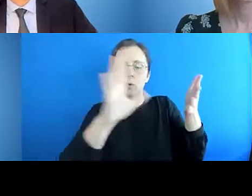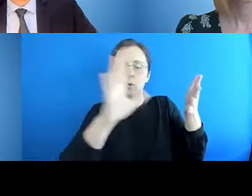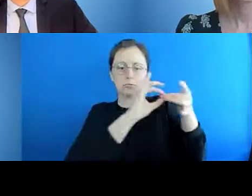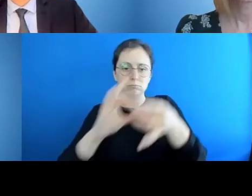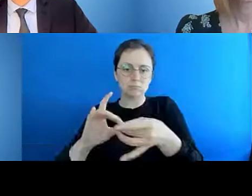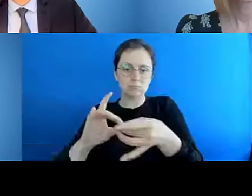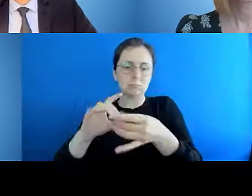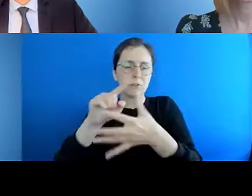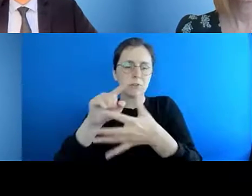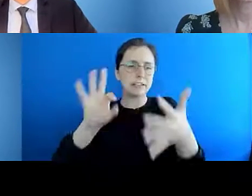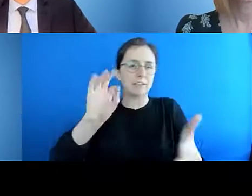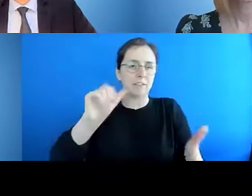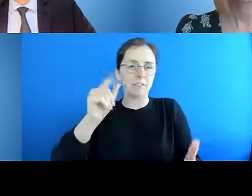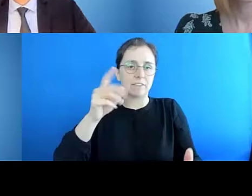in more detail in a second webinar.